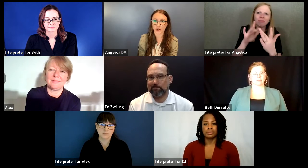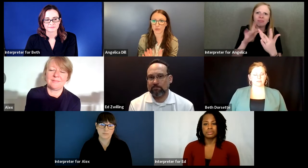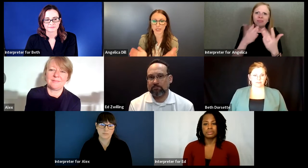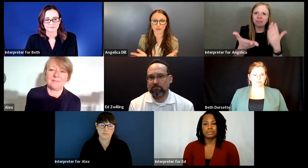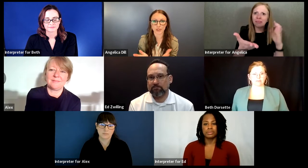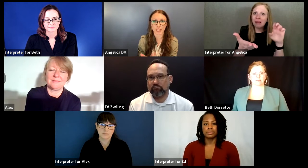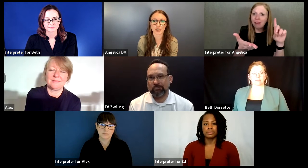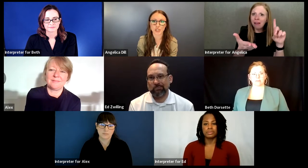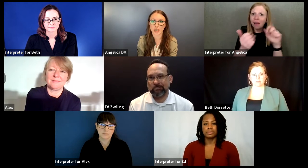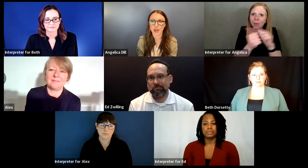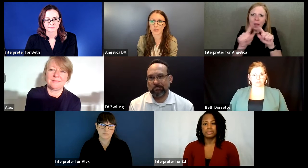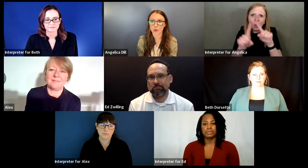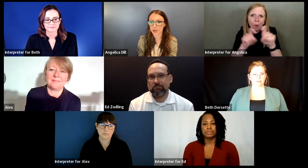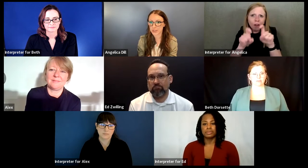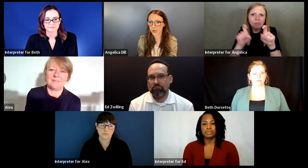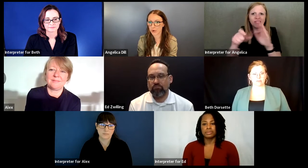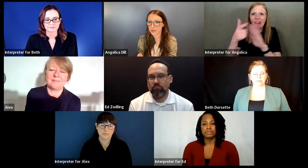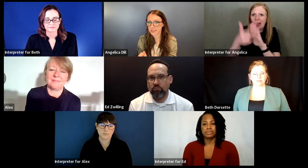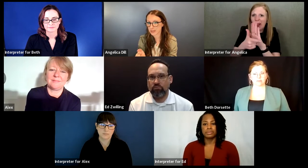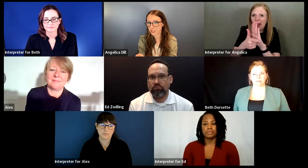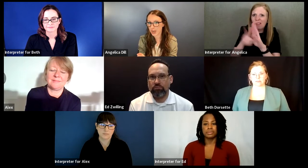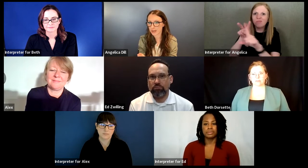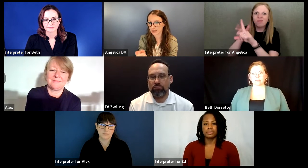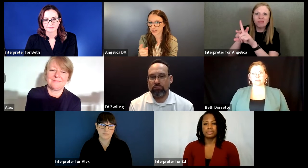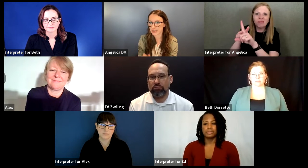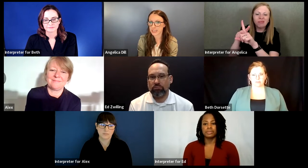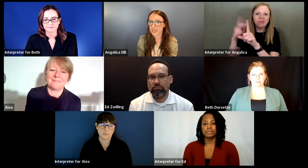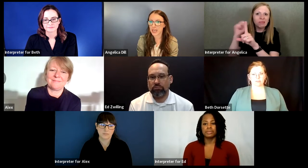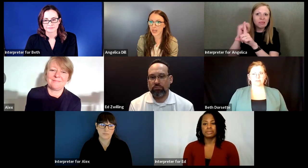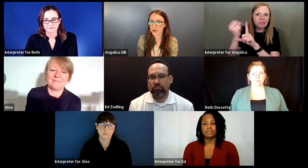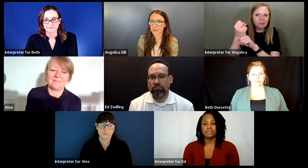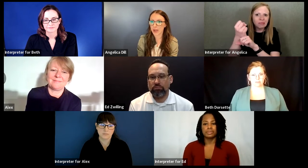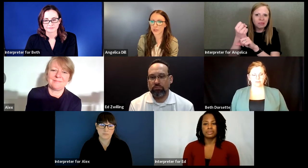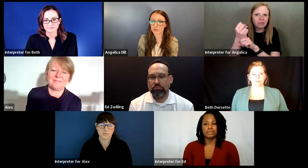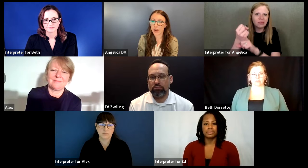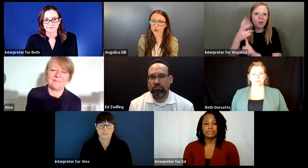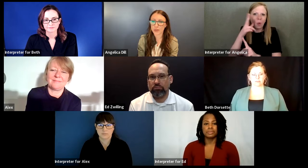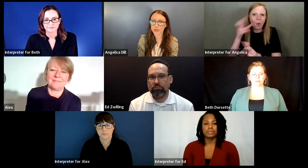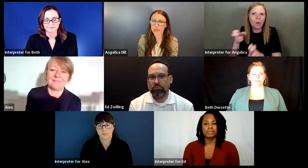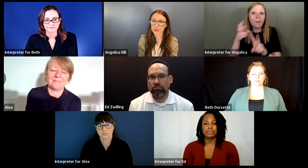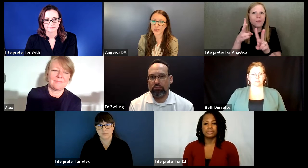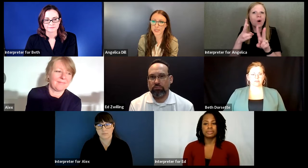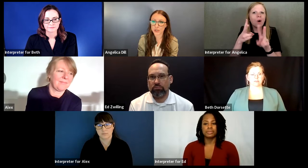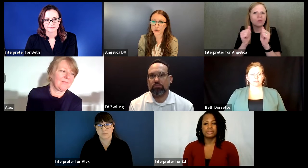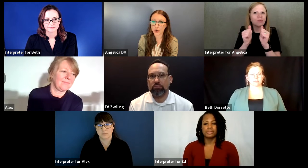you know, a need for litigation. But we're also going to post in the chat, there it is, how you can file with the EEOC